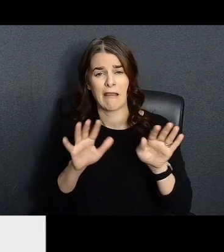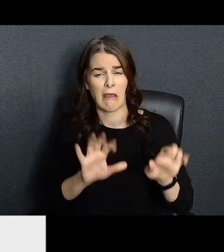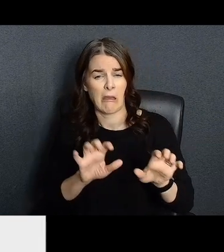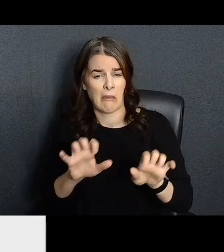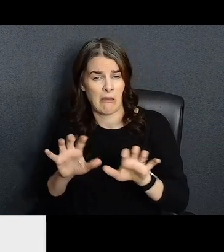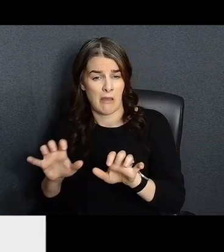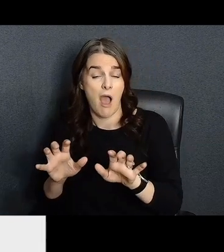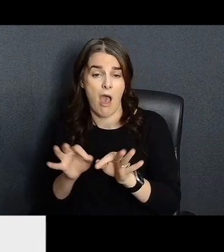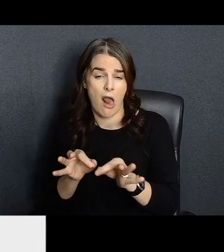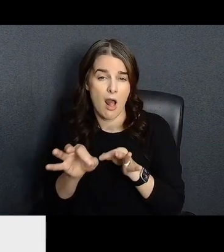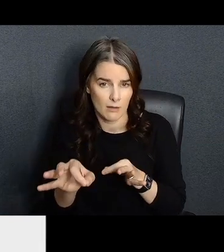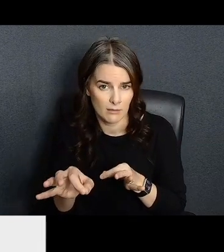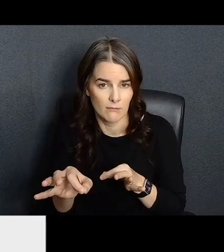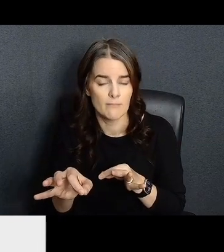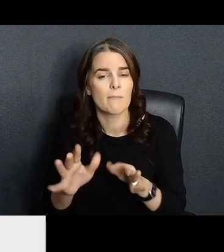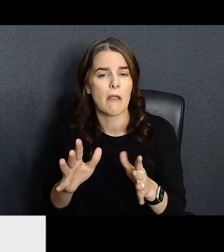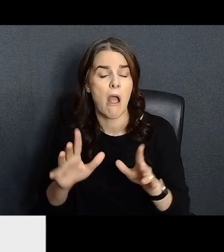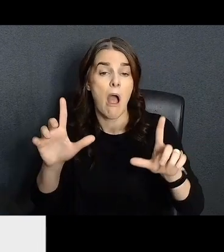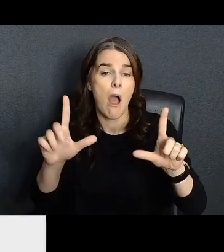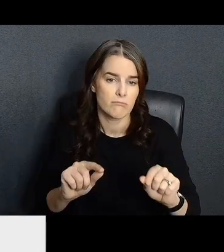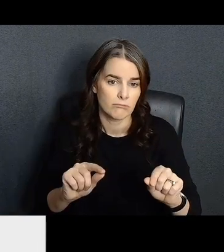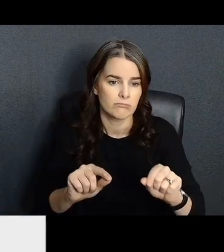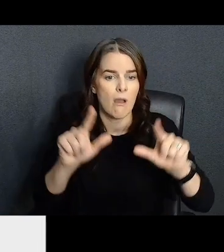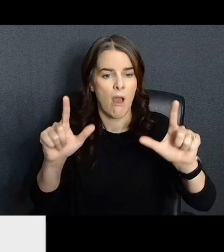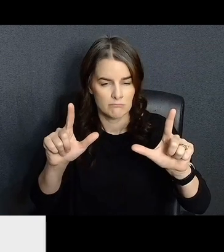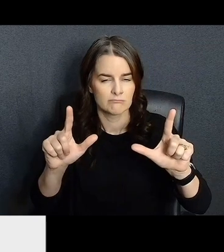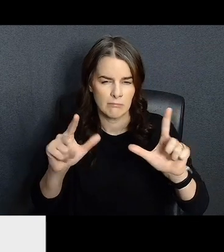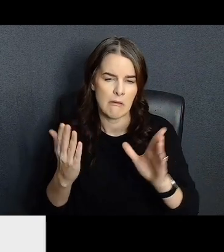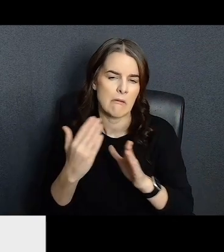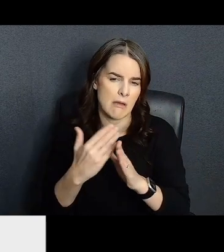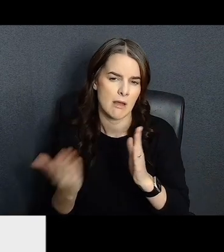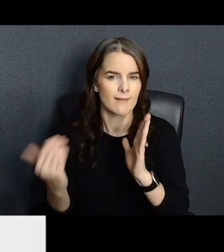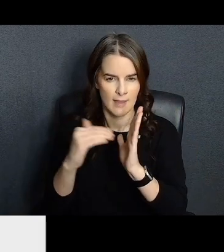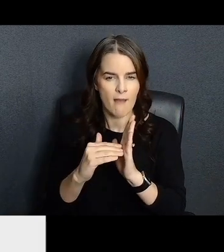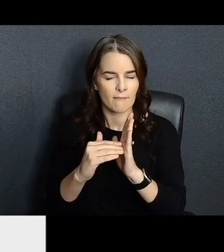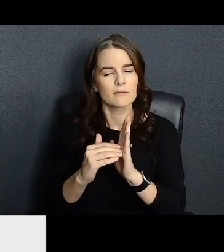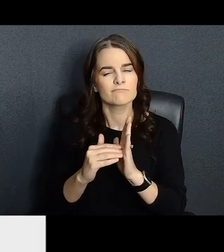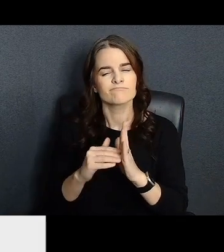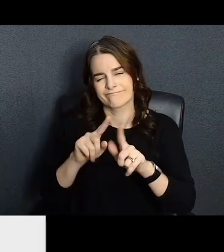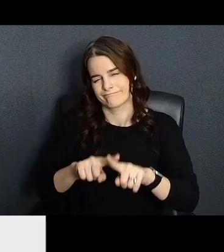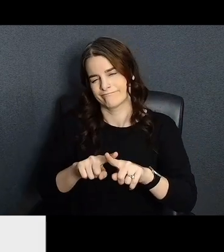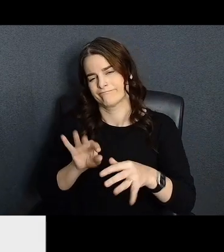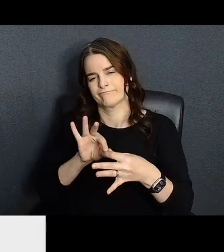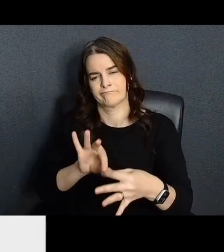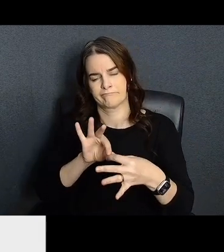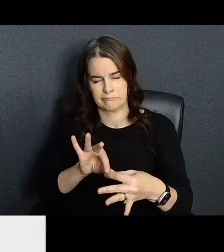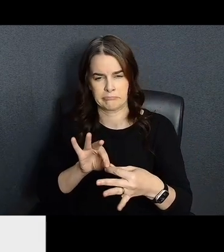We may have to stop sharing and then reshare depending on how the connection is cooperating with that.